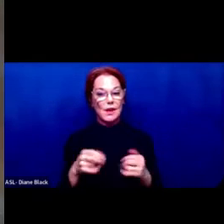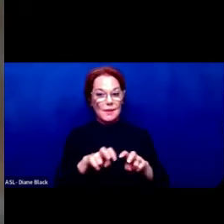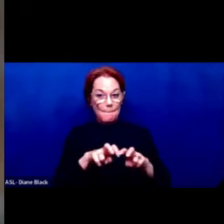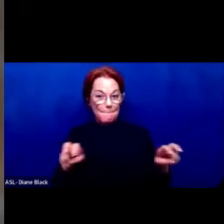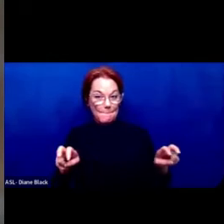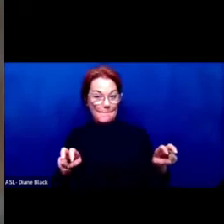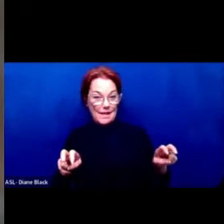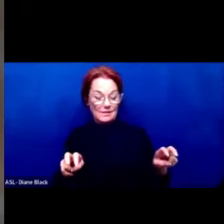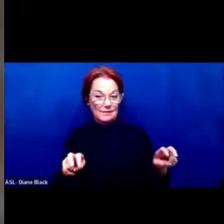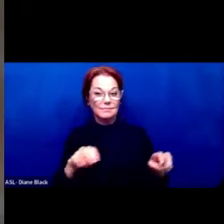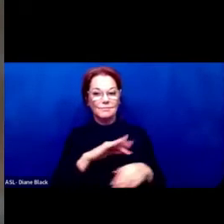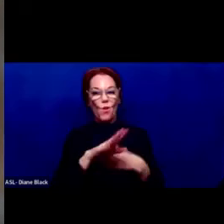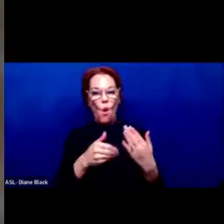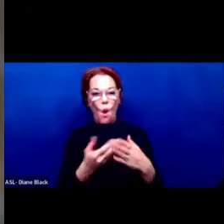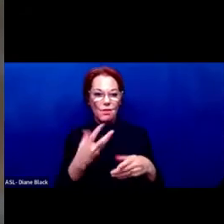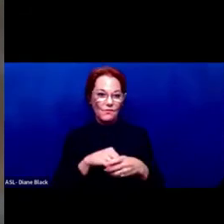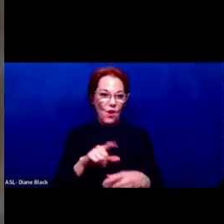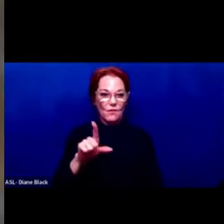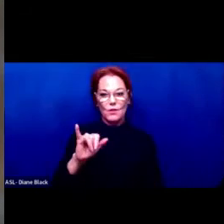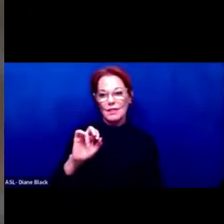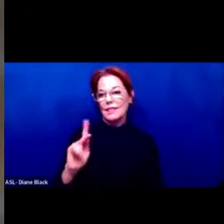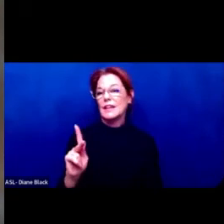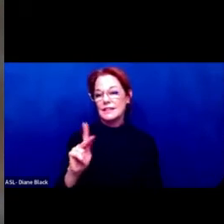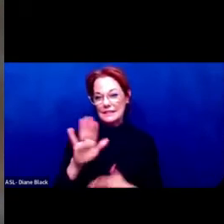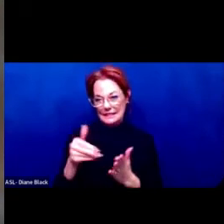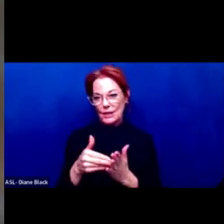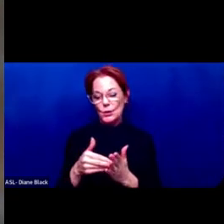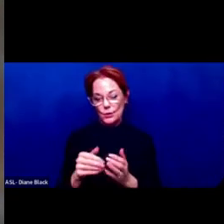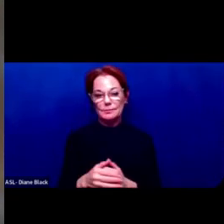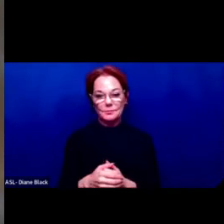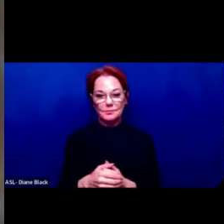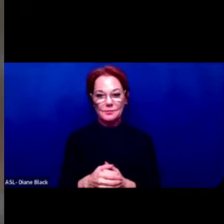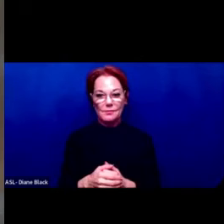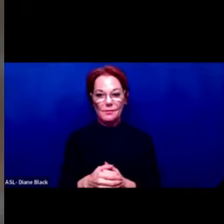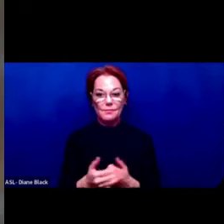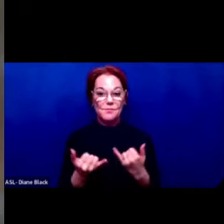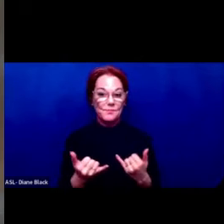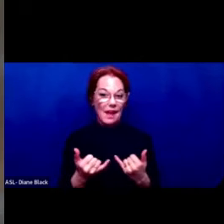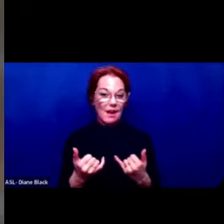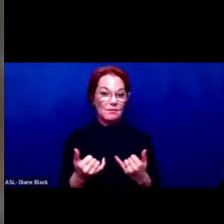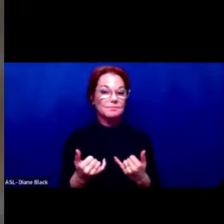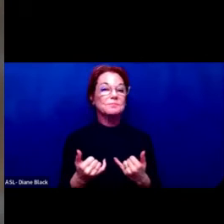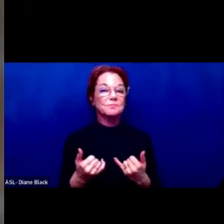are all involved in this LINK Center in various ways. So I would like to welcome my co